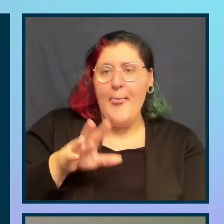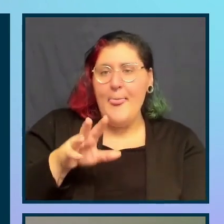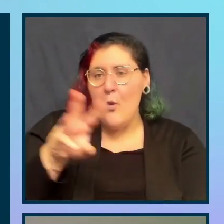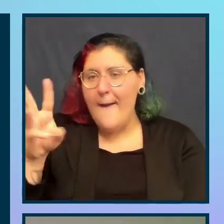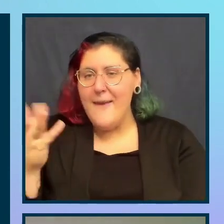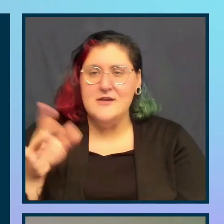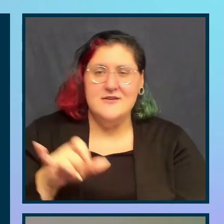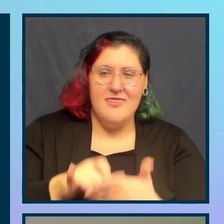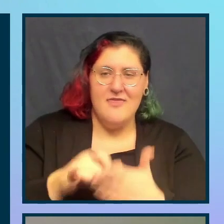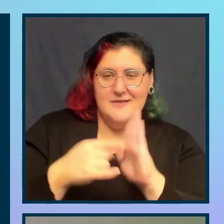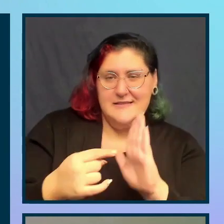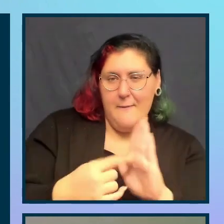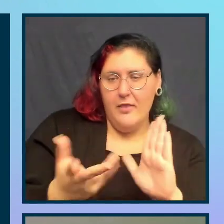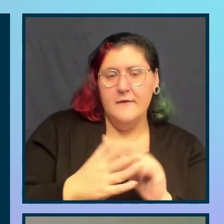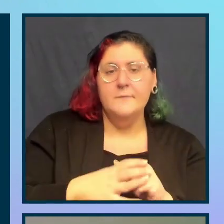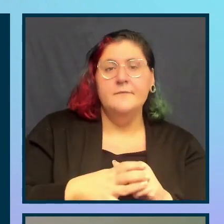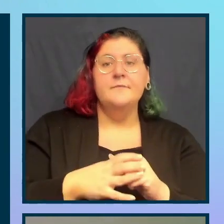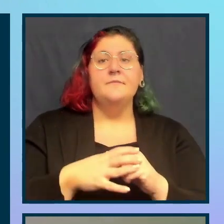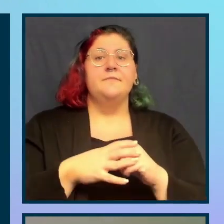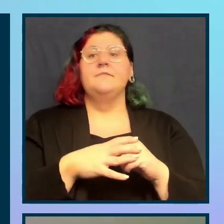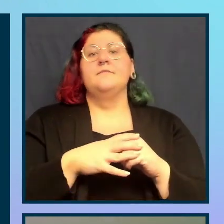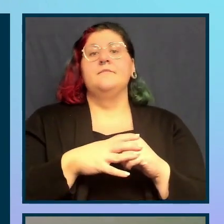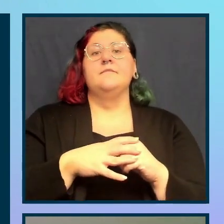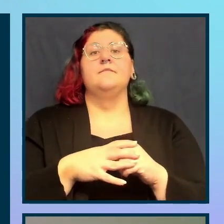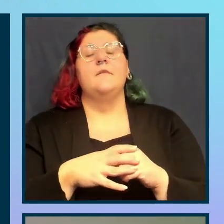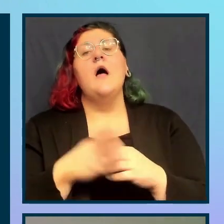So let's look a little further a few now, because there are some subtleties that are different